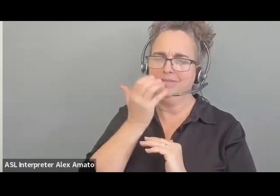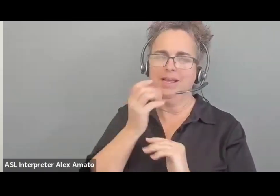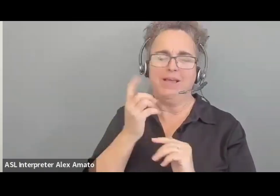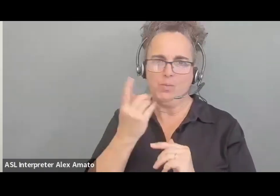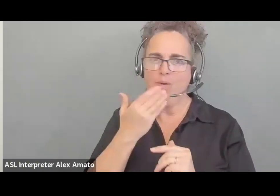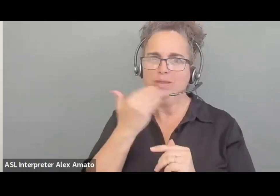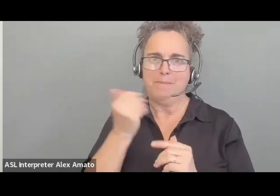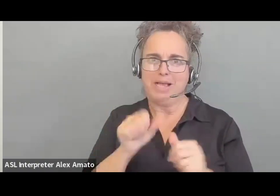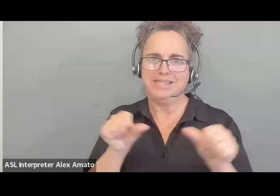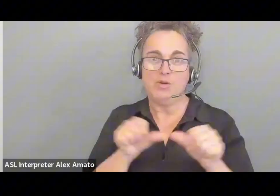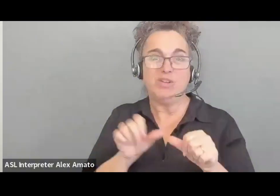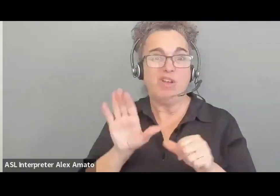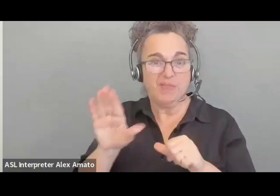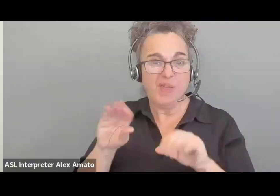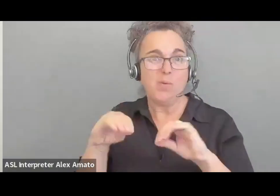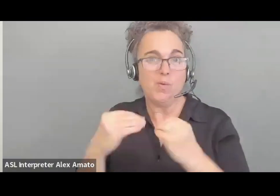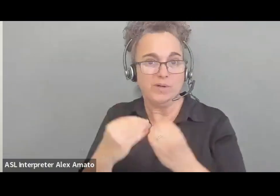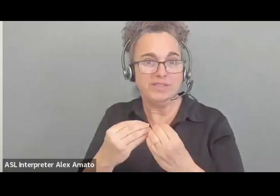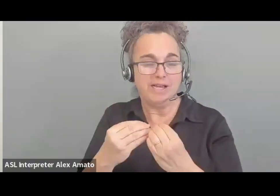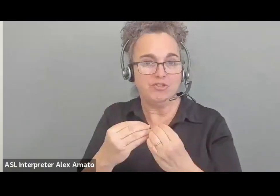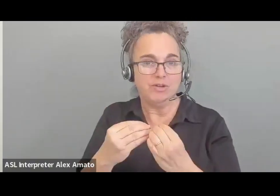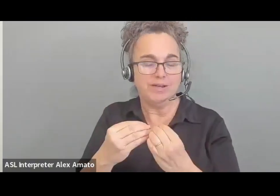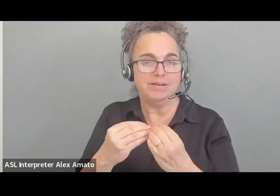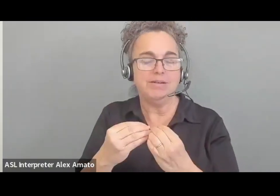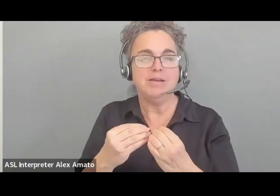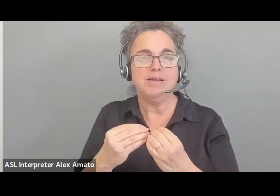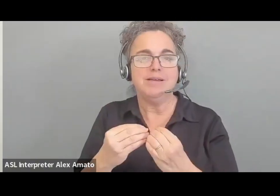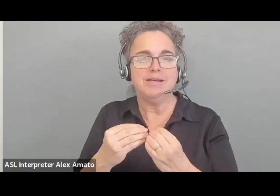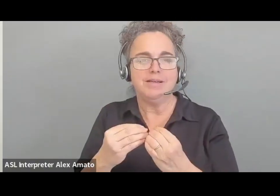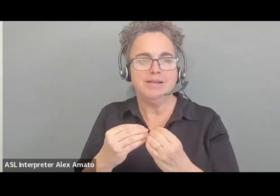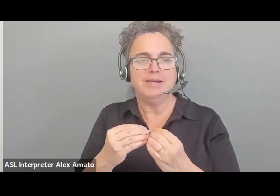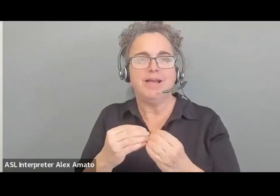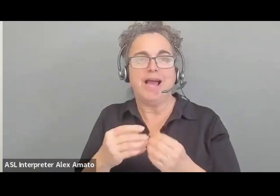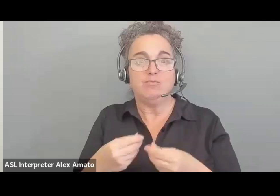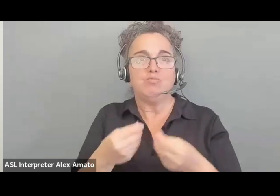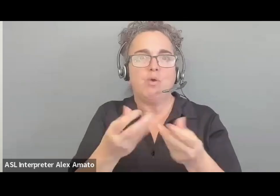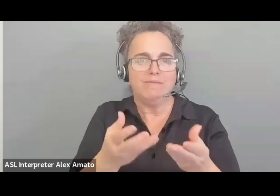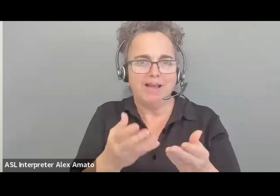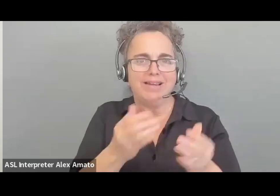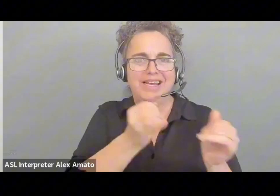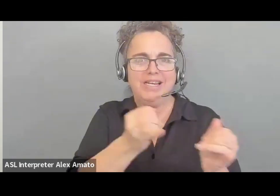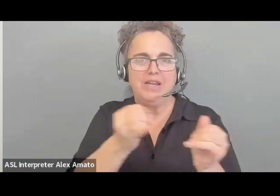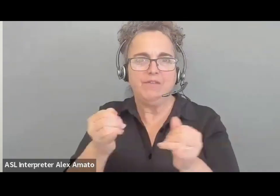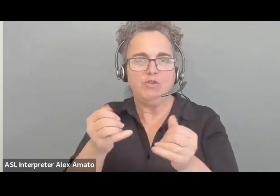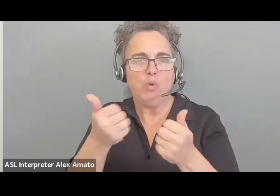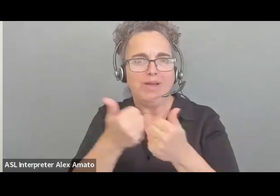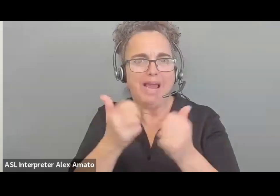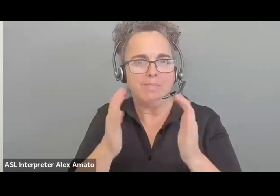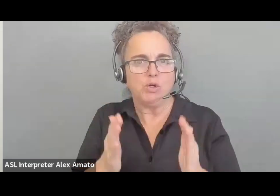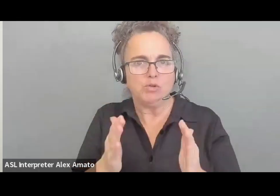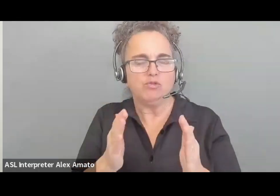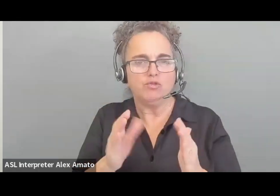their organization has created the ability for individual gamers to now rate games on a scale